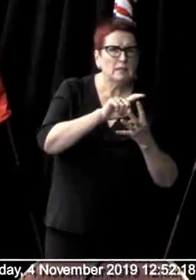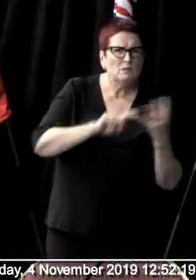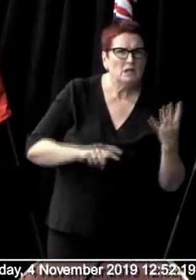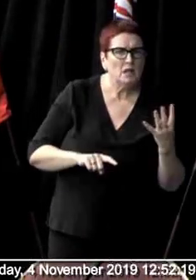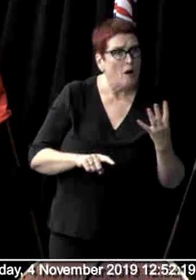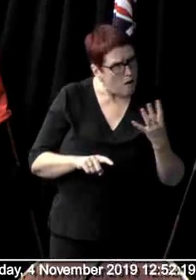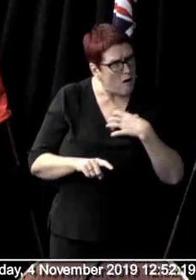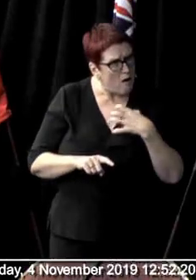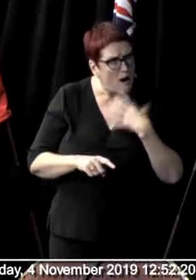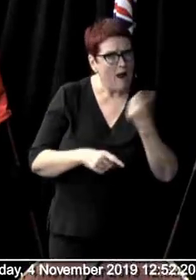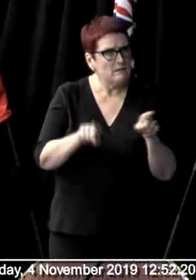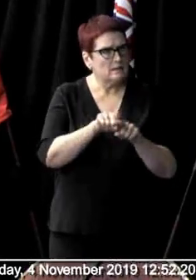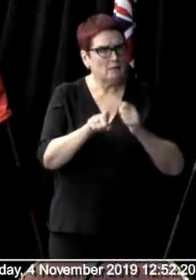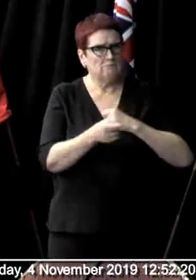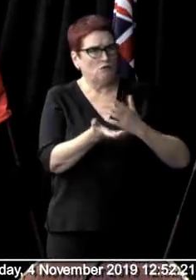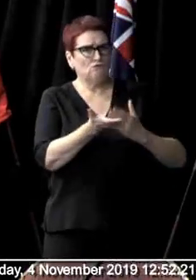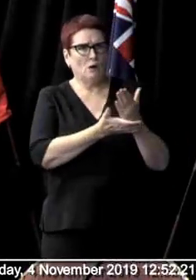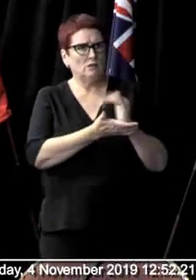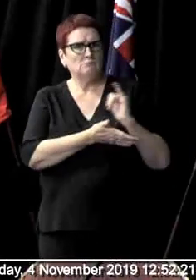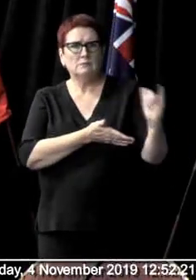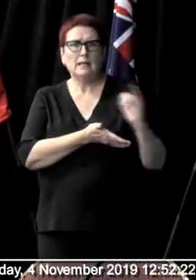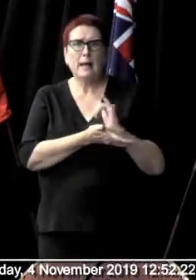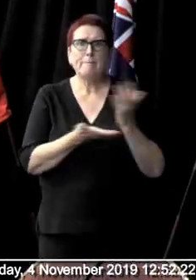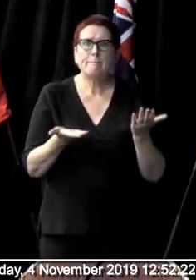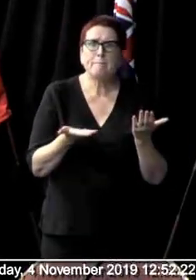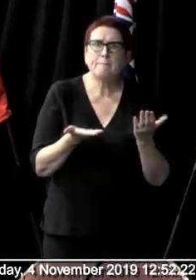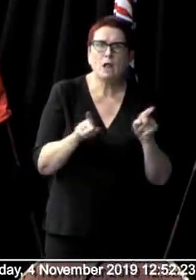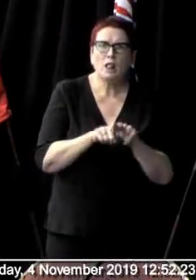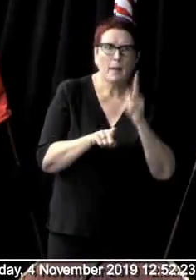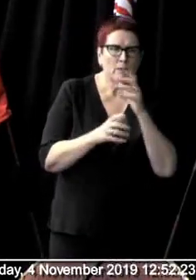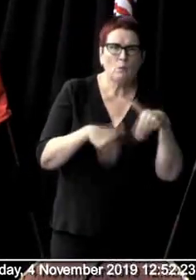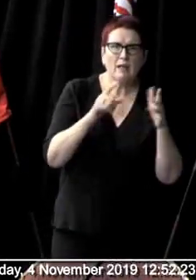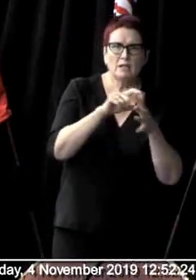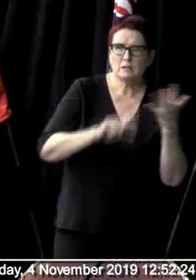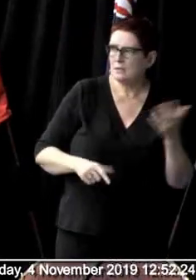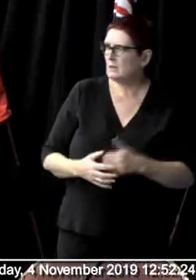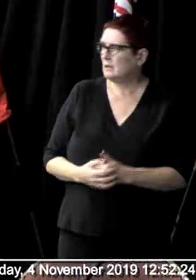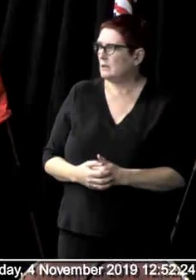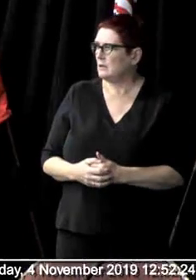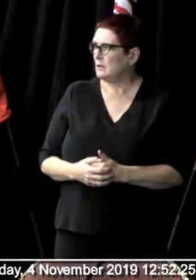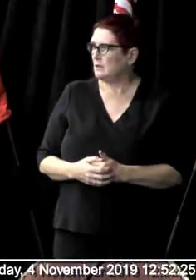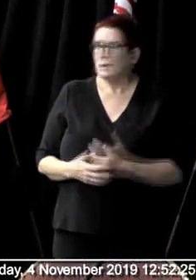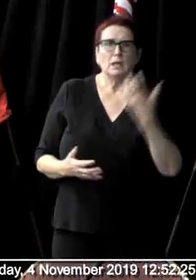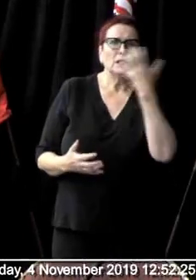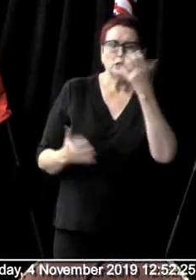as those without disabilities for education? I’m just referring to my phone because I’ve written that down.